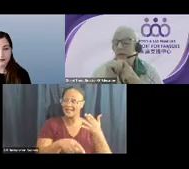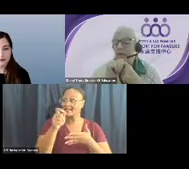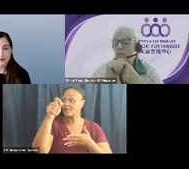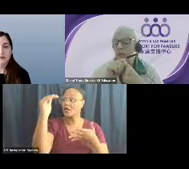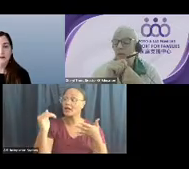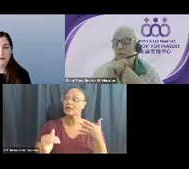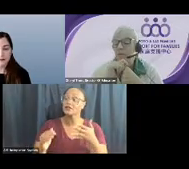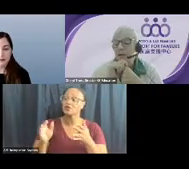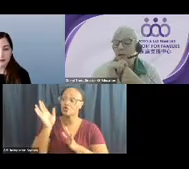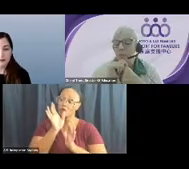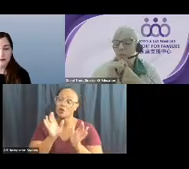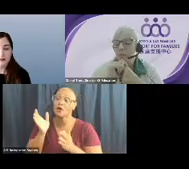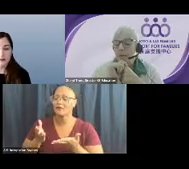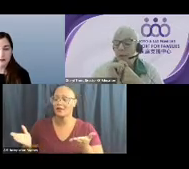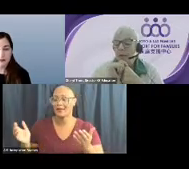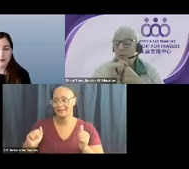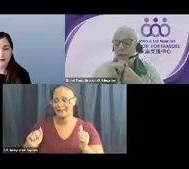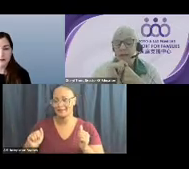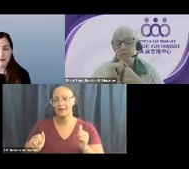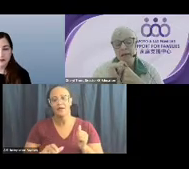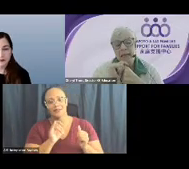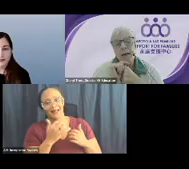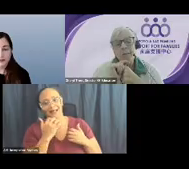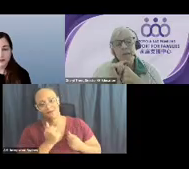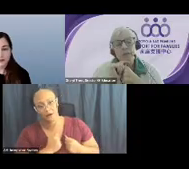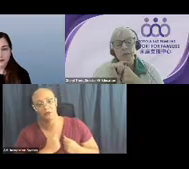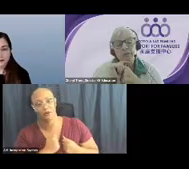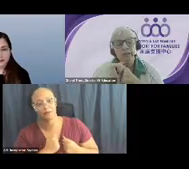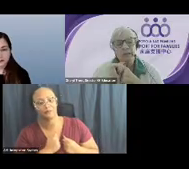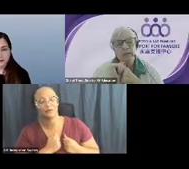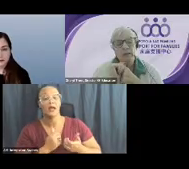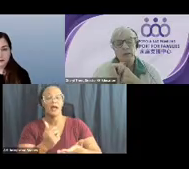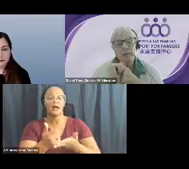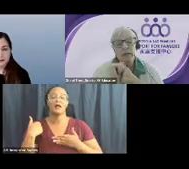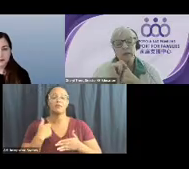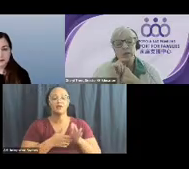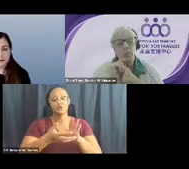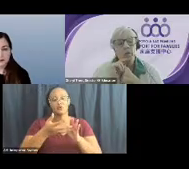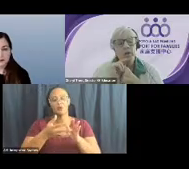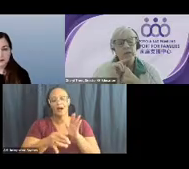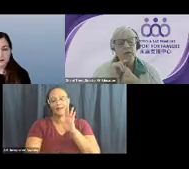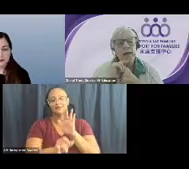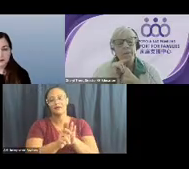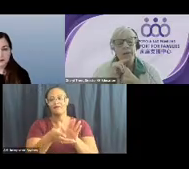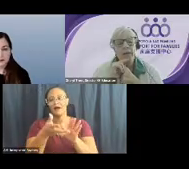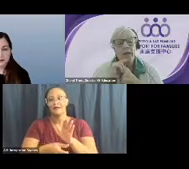so I think that's really really valuable and to identify gaps in services um and supports that are